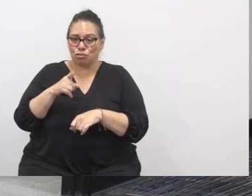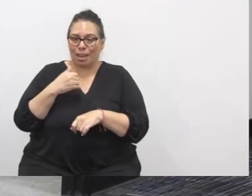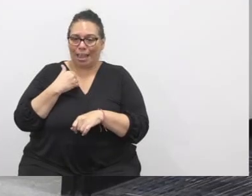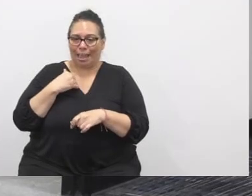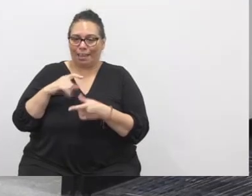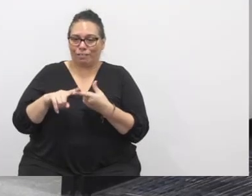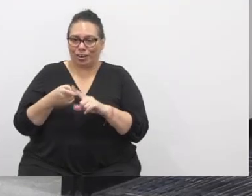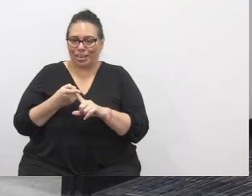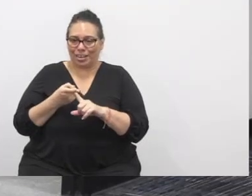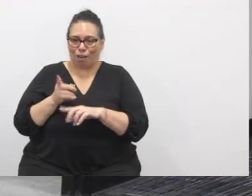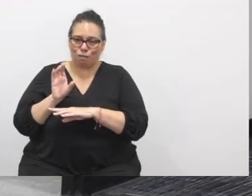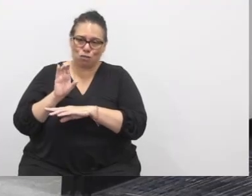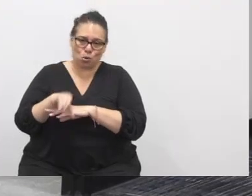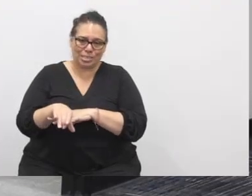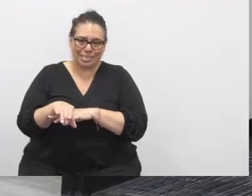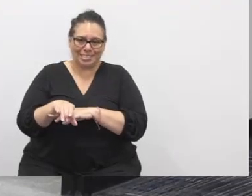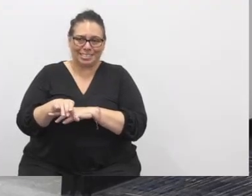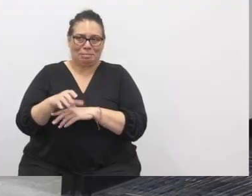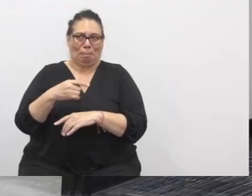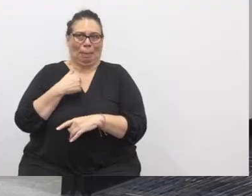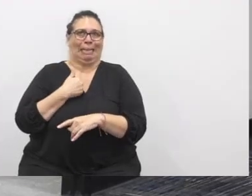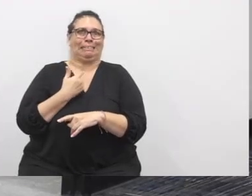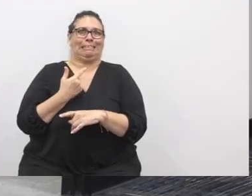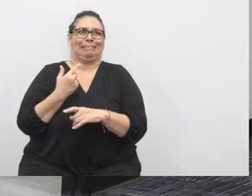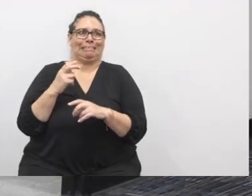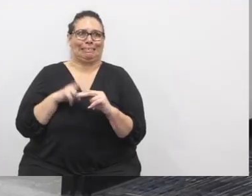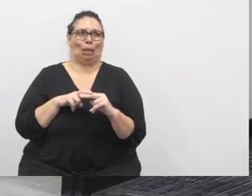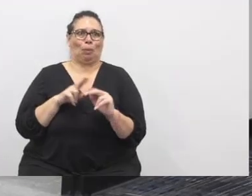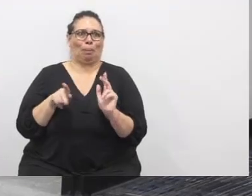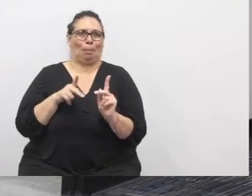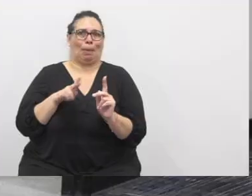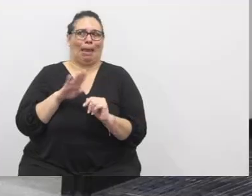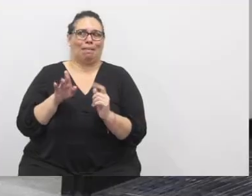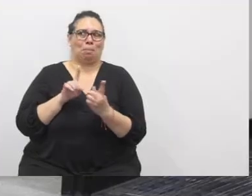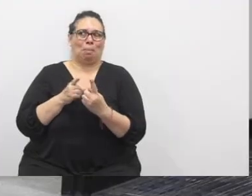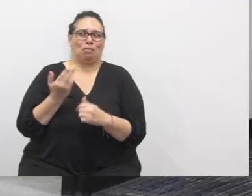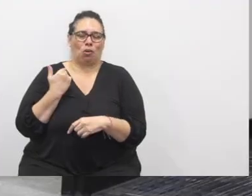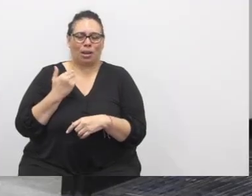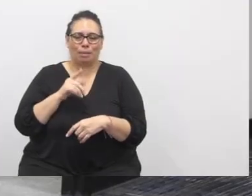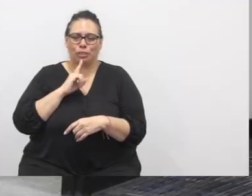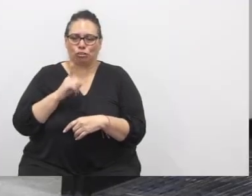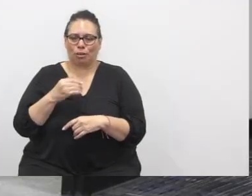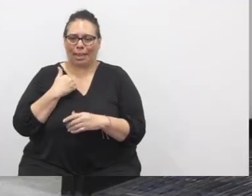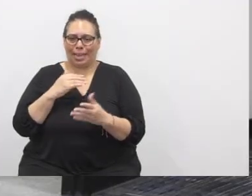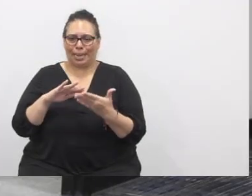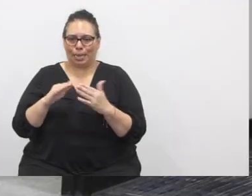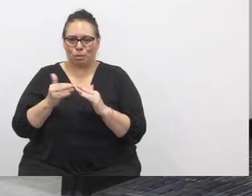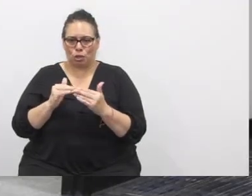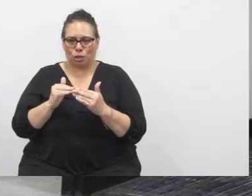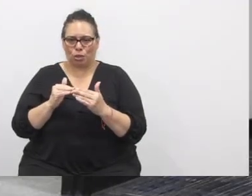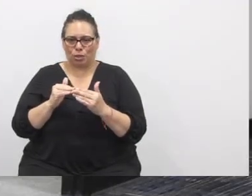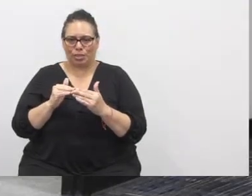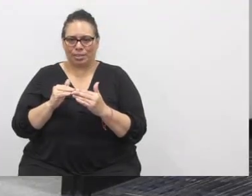She forced me to sit with people I'd never met before and just made sure that I had a community. And like what Isaick said,